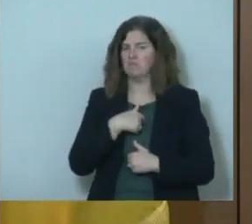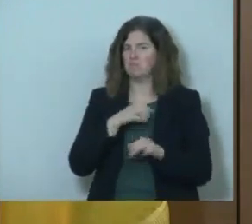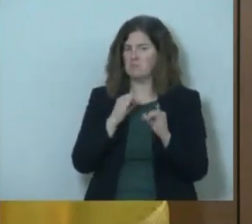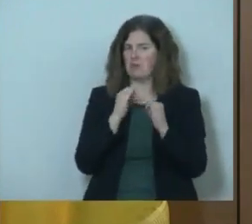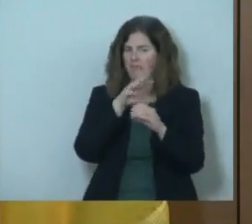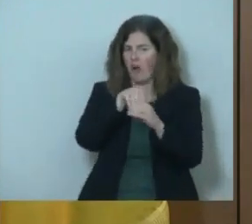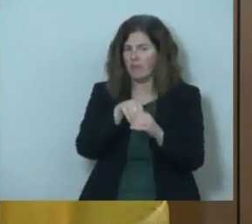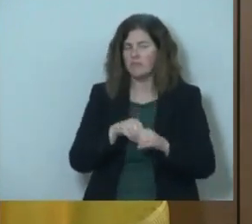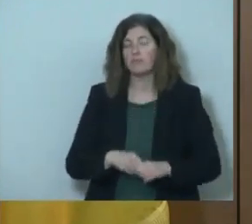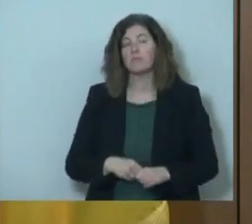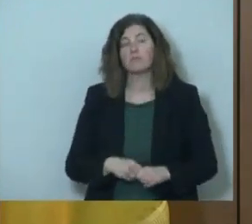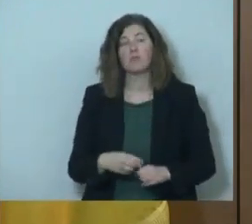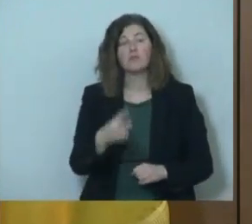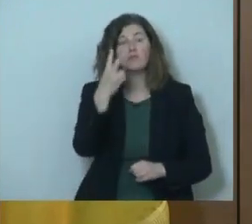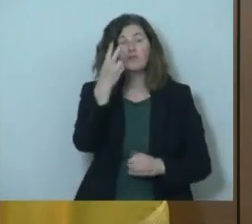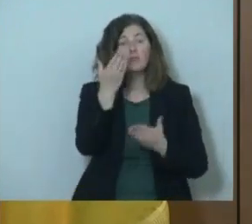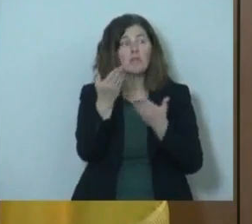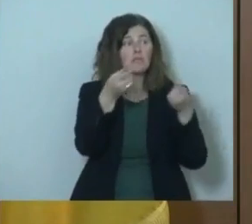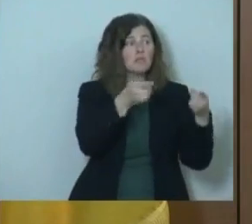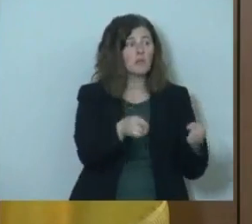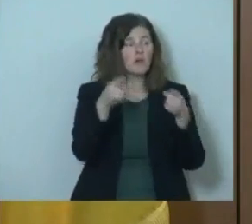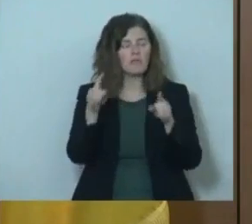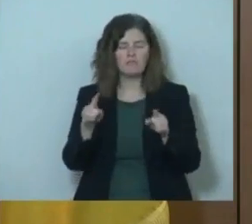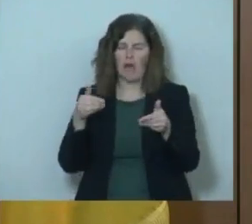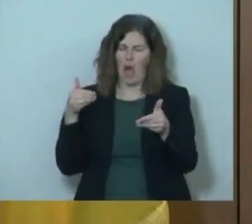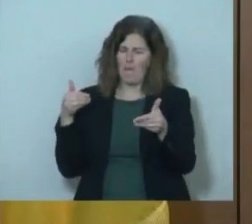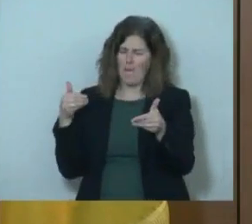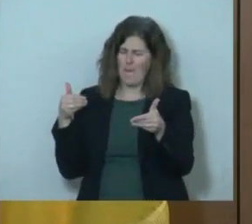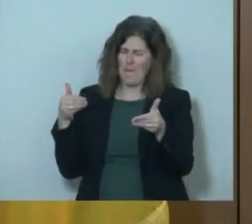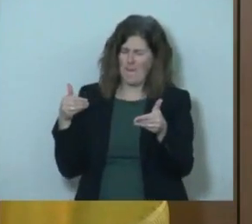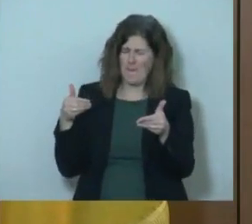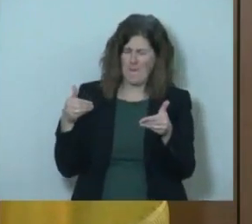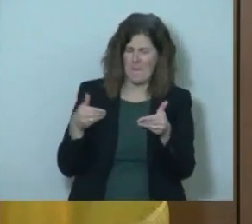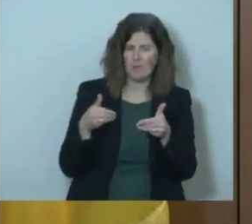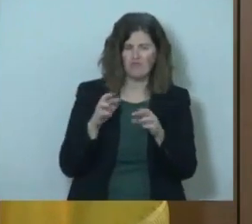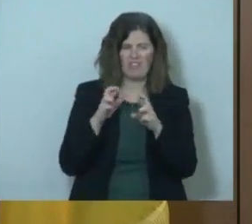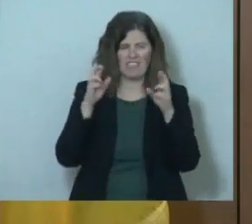HERE’S THE INTERESTING THING THAT THE ENTIRE COUNTRY IS ENGAGED IN.